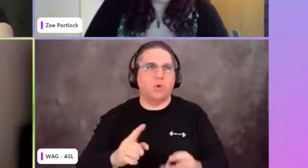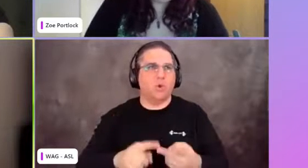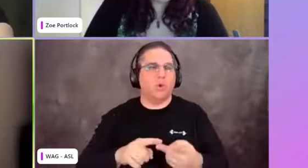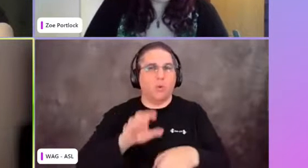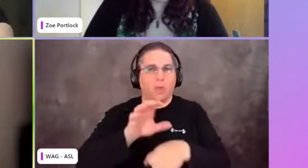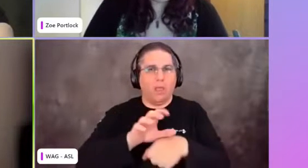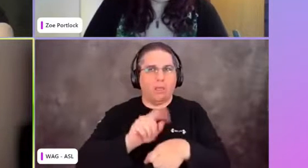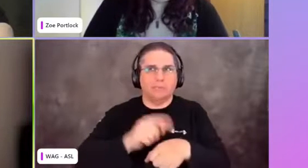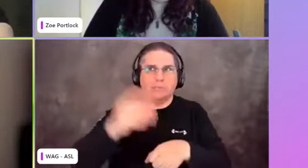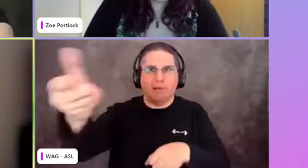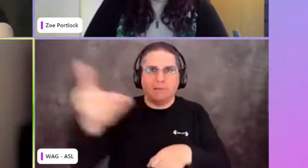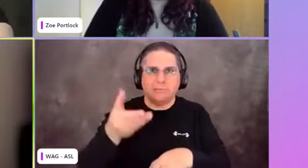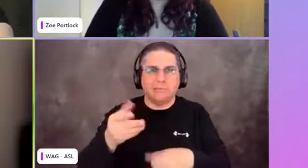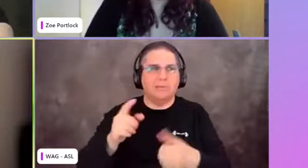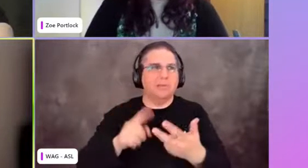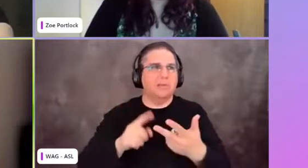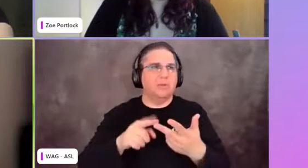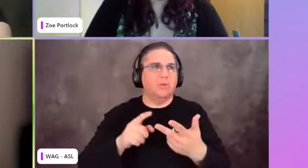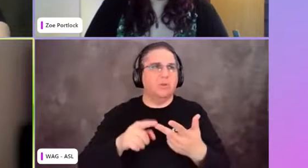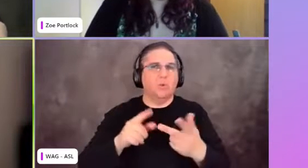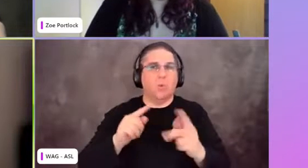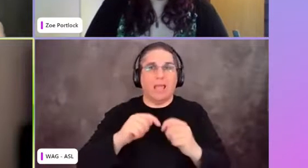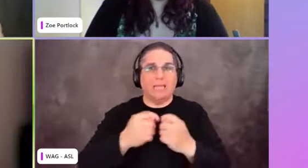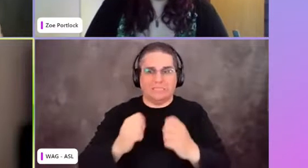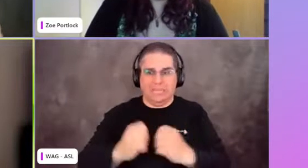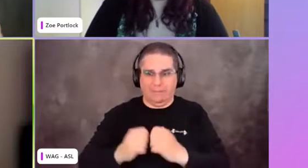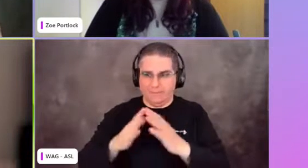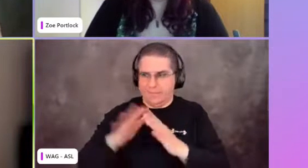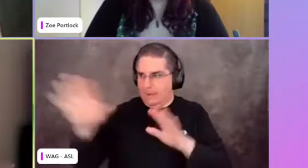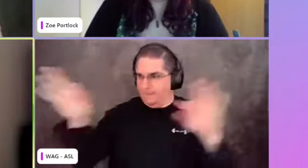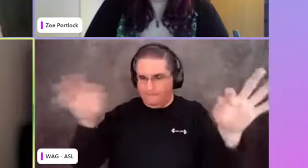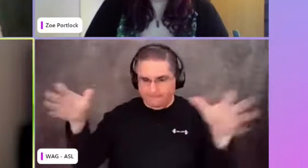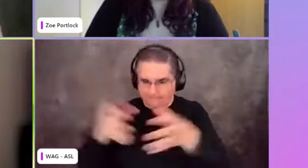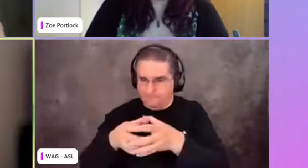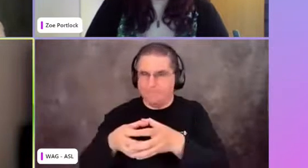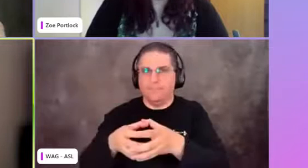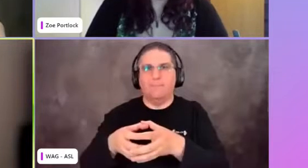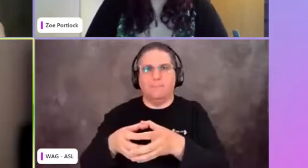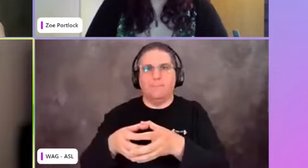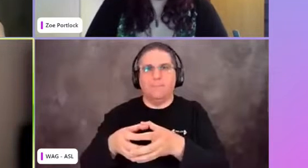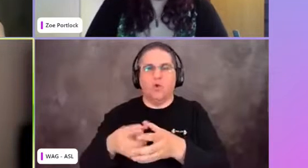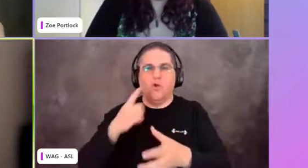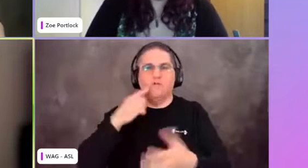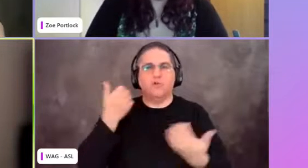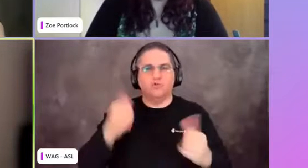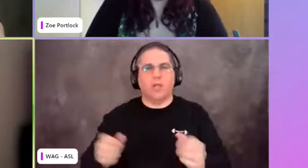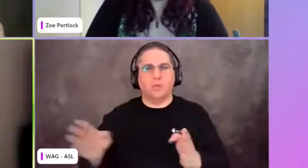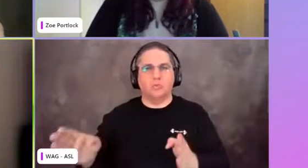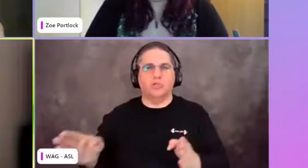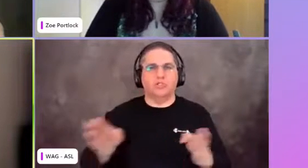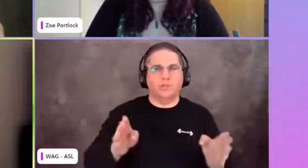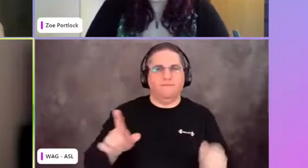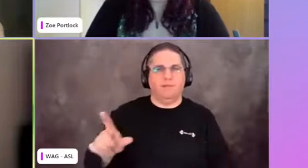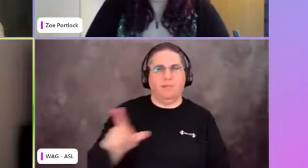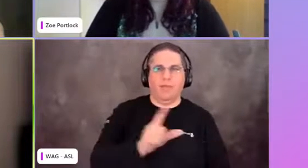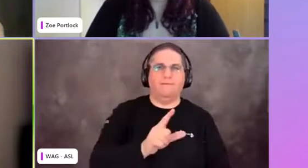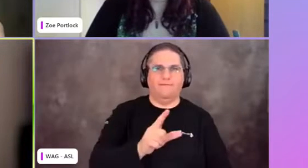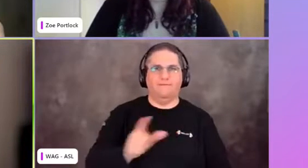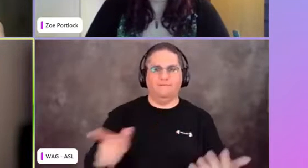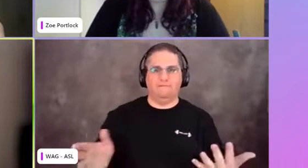don't know how to do it. That's often when accessibility expert is hired or a consultant is brought in or a